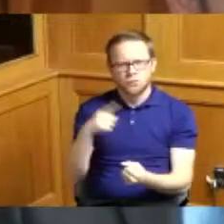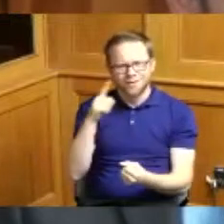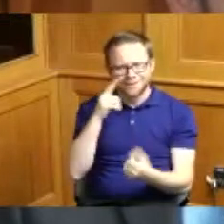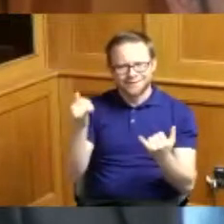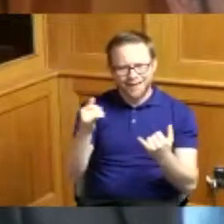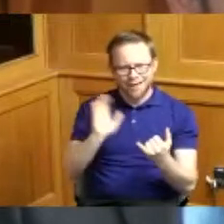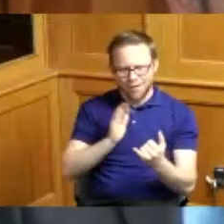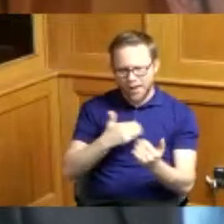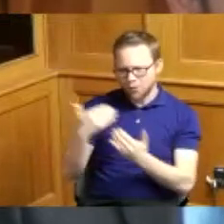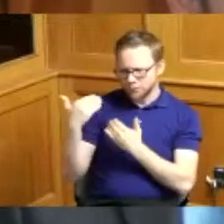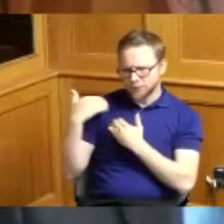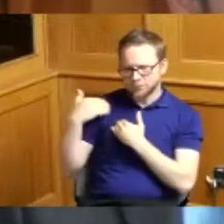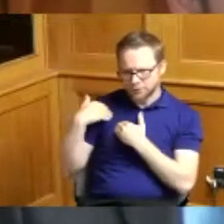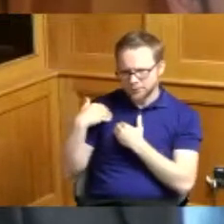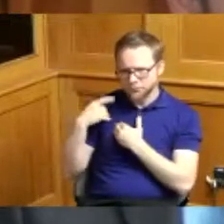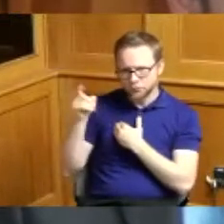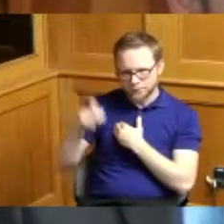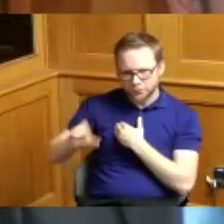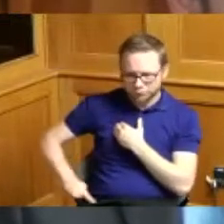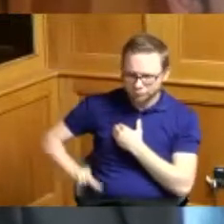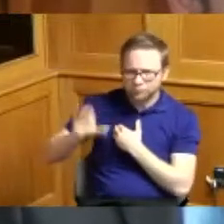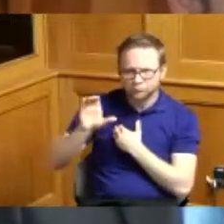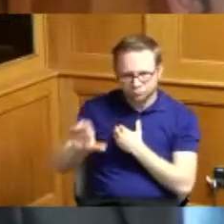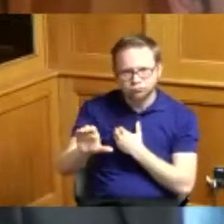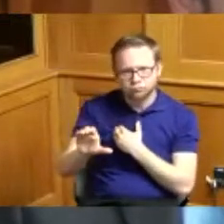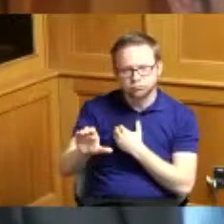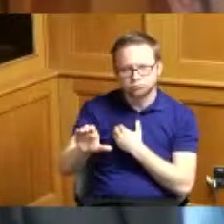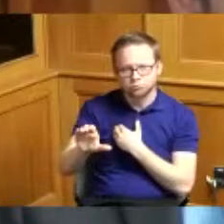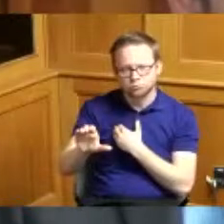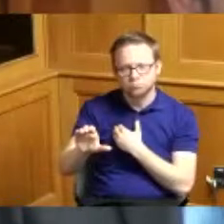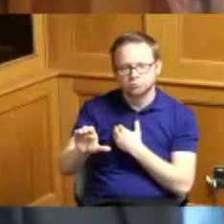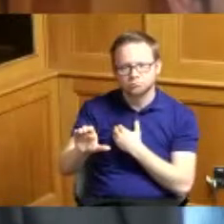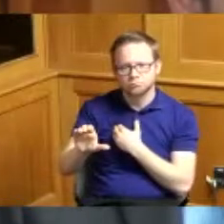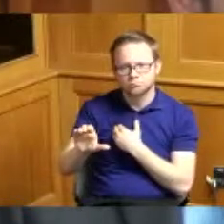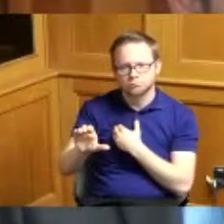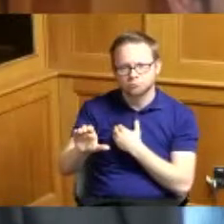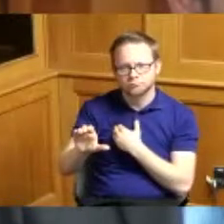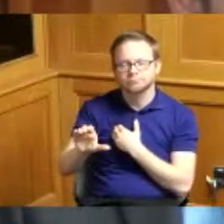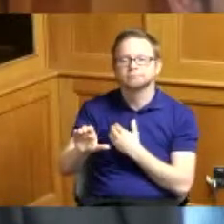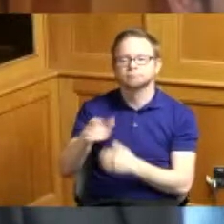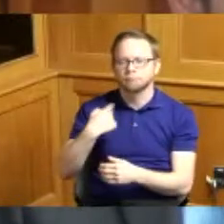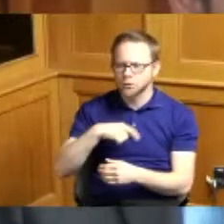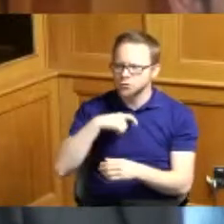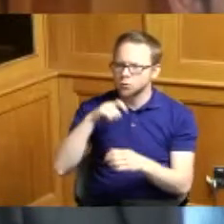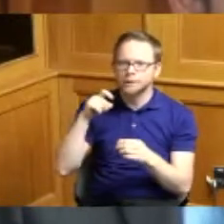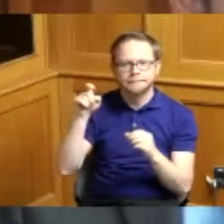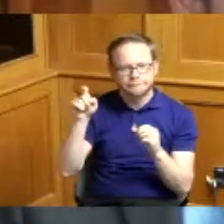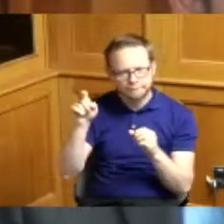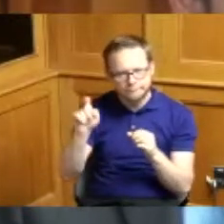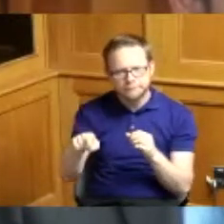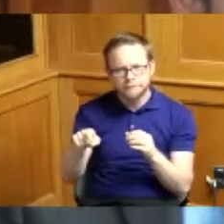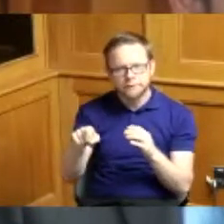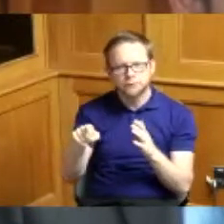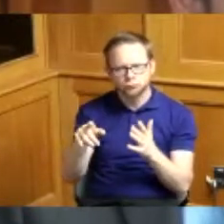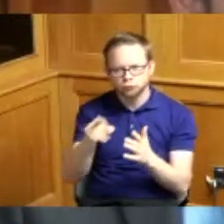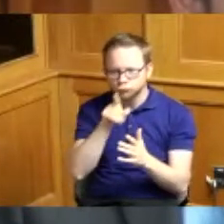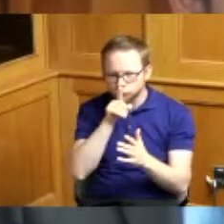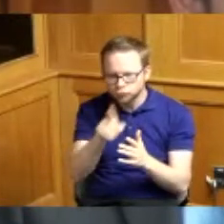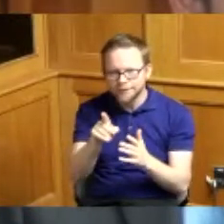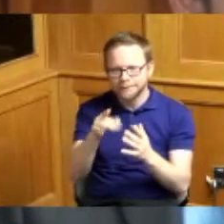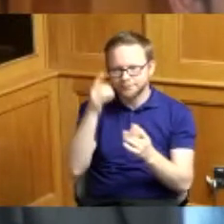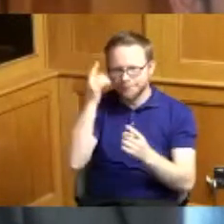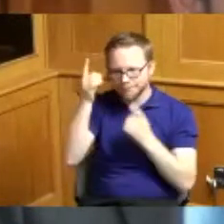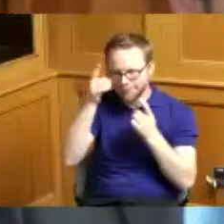piece of the partnership and so you know we need to approach it by in a spirit of partnership um